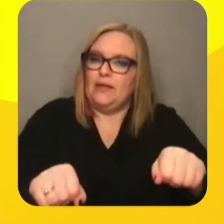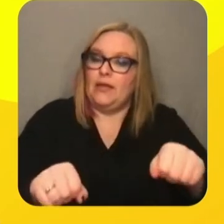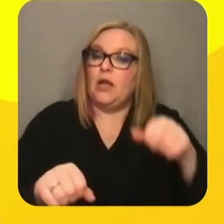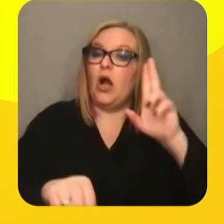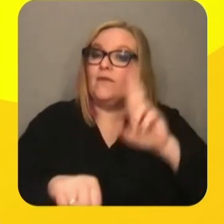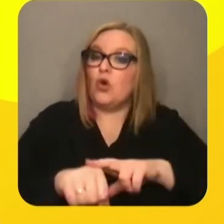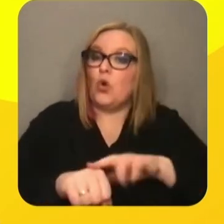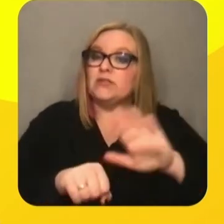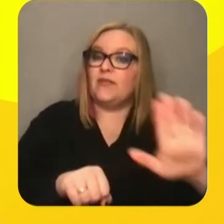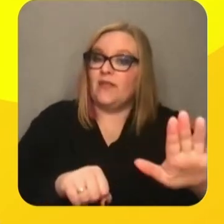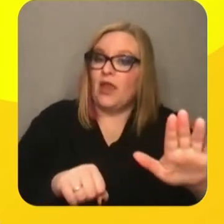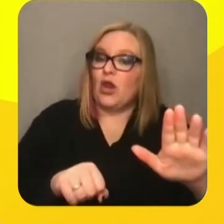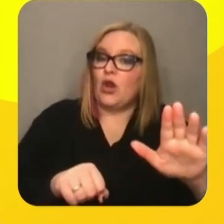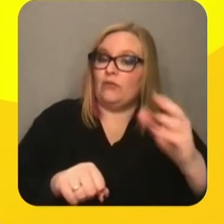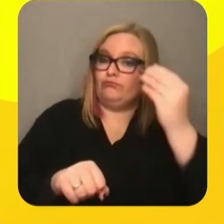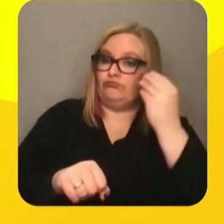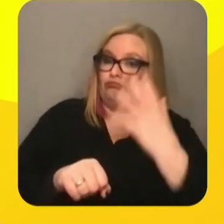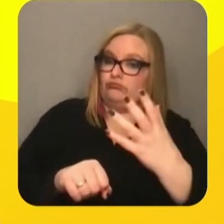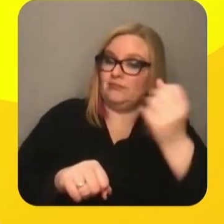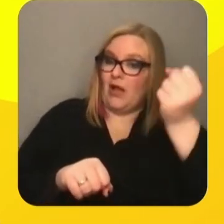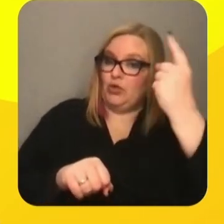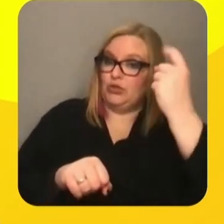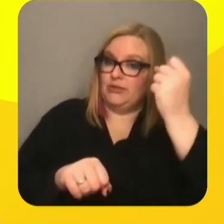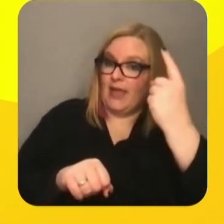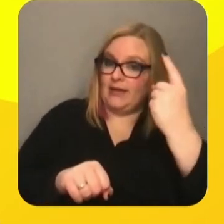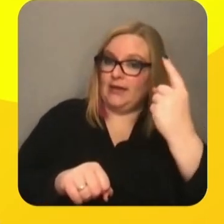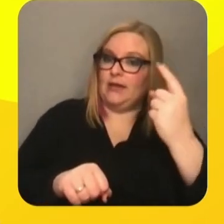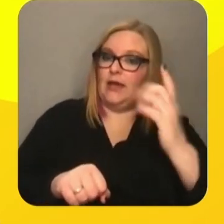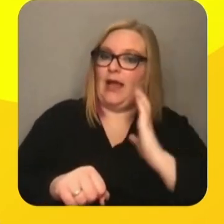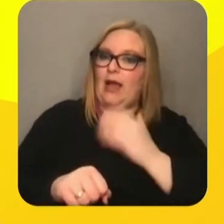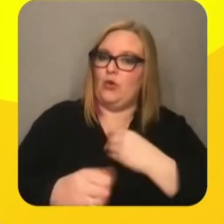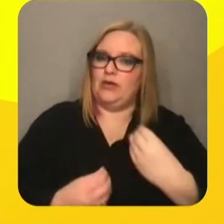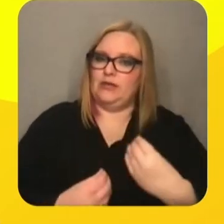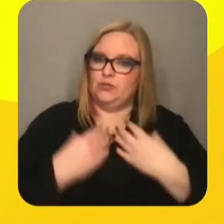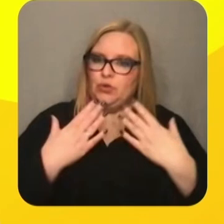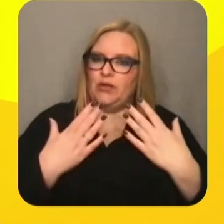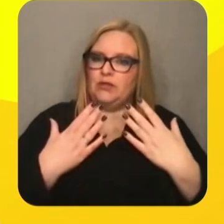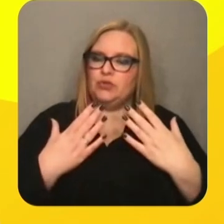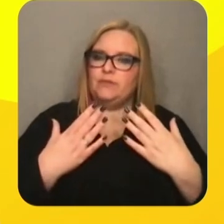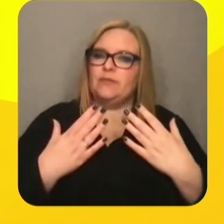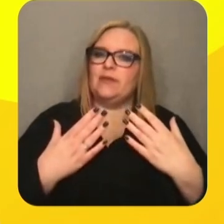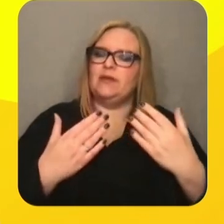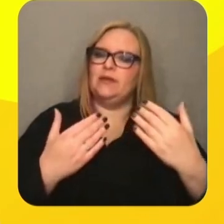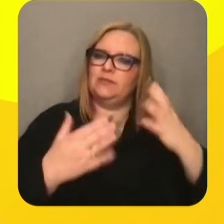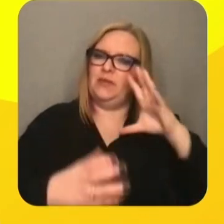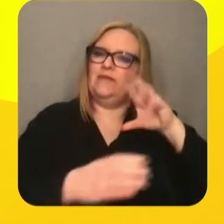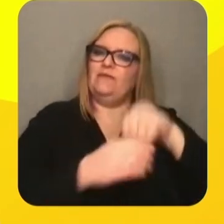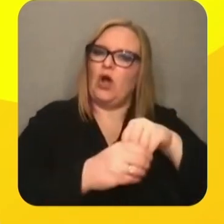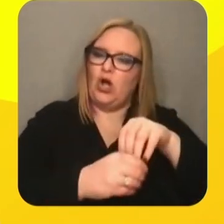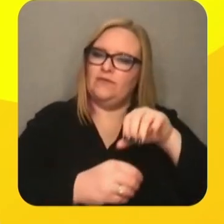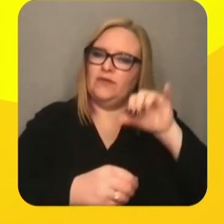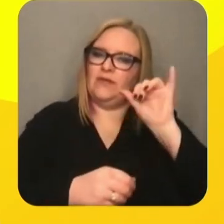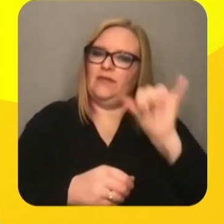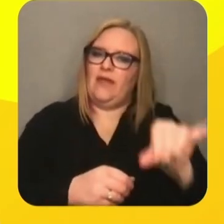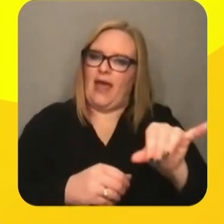And so, our aspiration at SNAP is that people have a seat at that table, really based on their extraordinary talent and their insights.